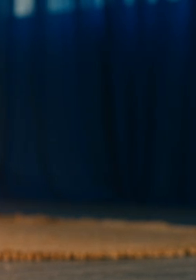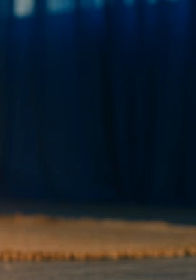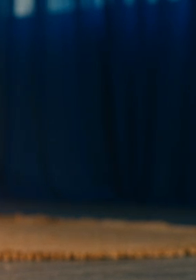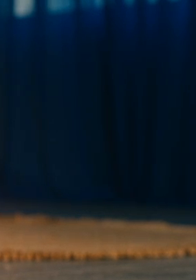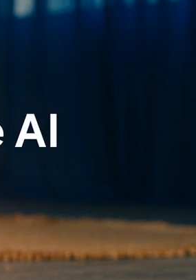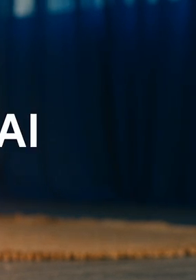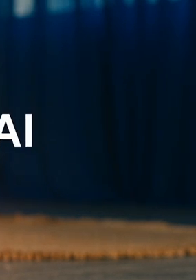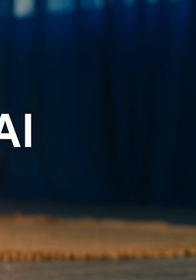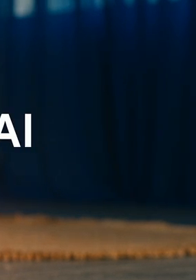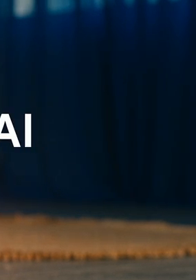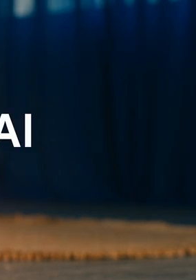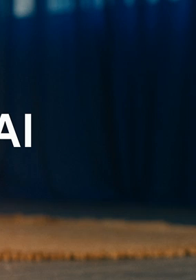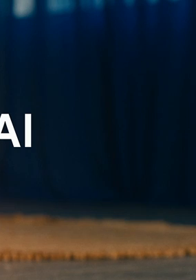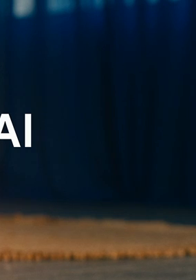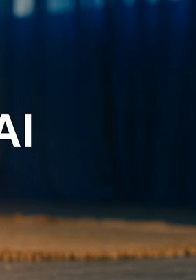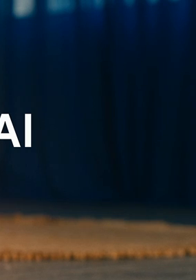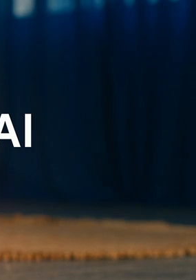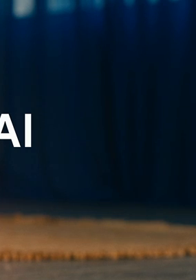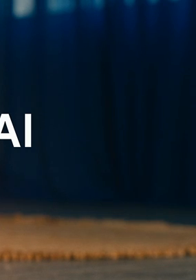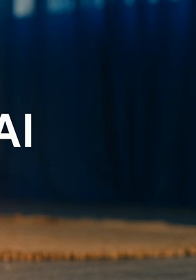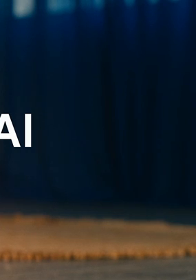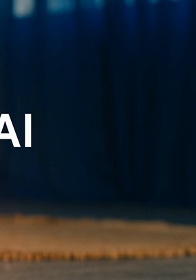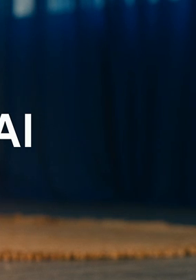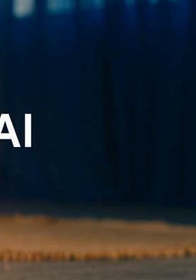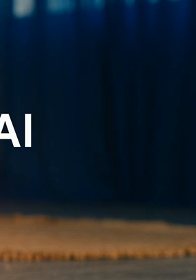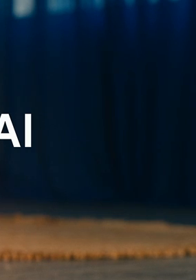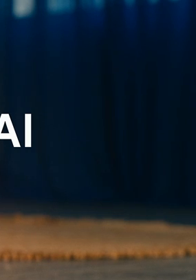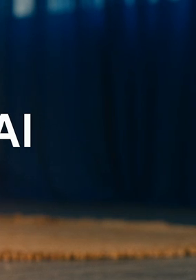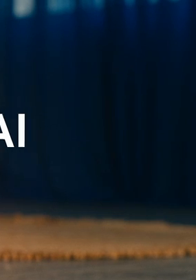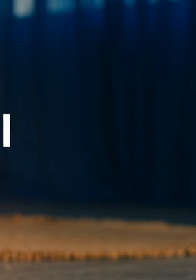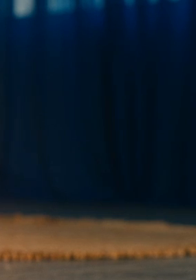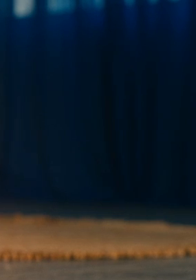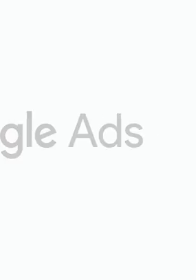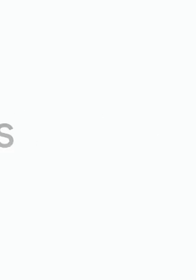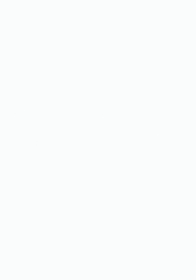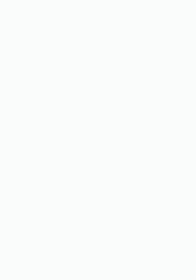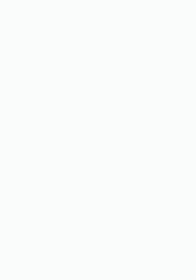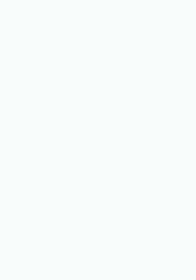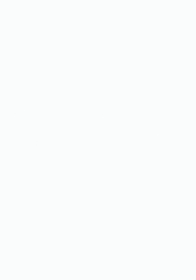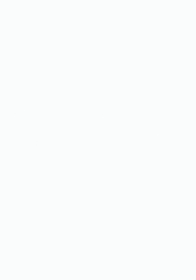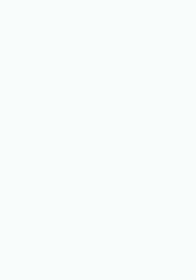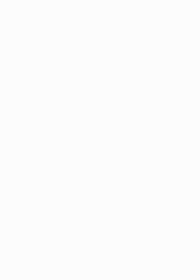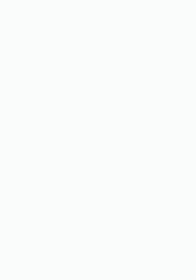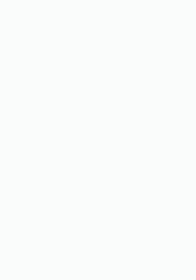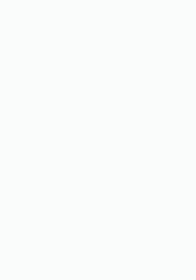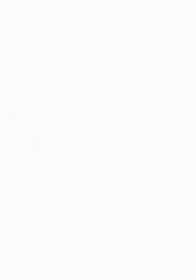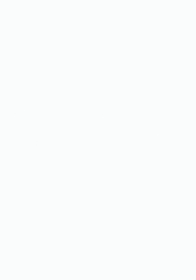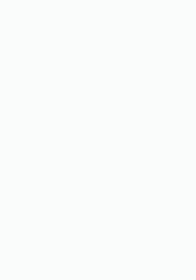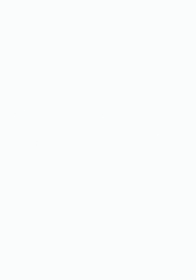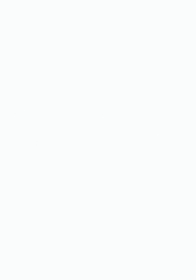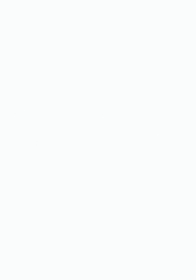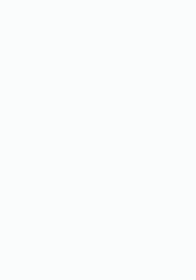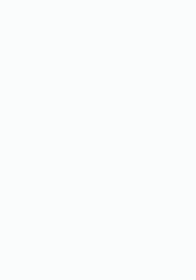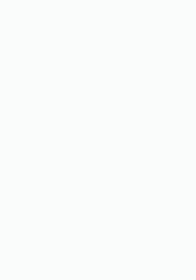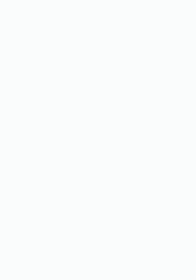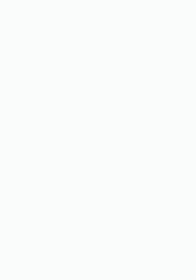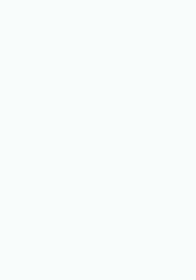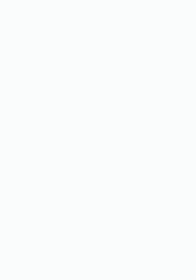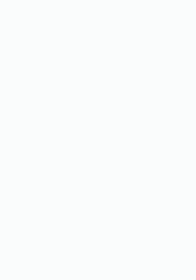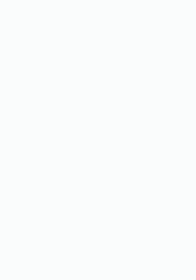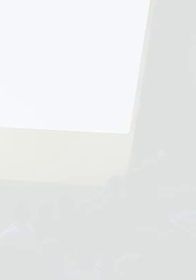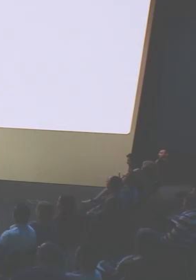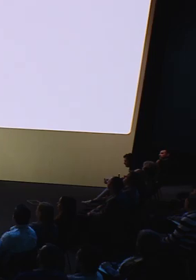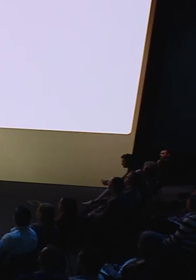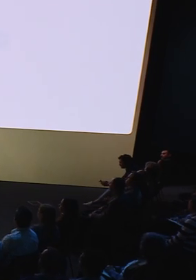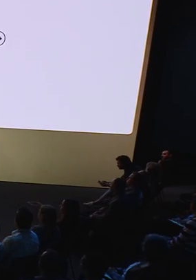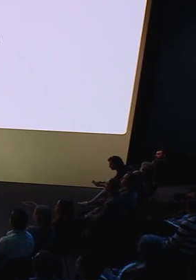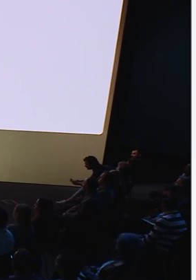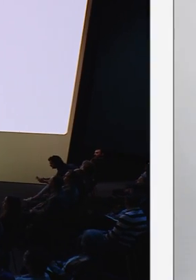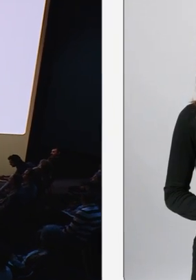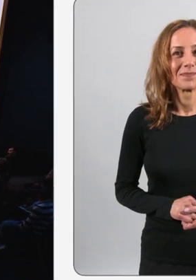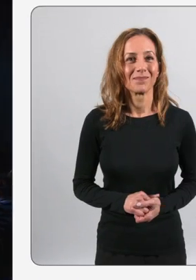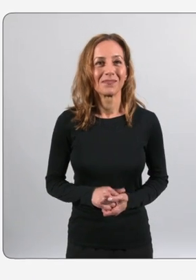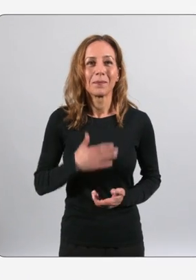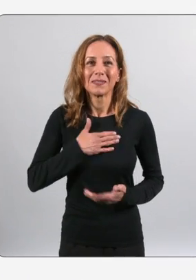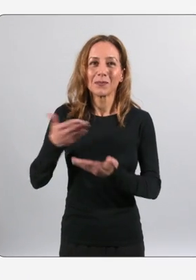Please welcome Vidhya Srinivasan!